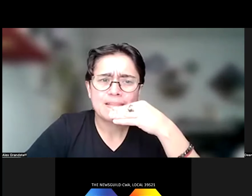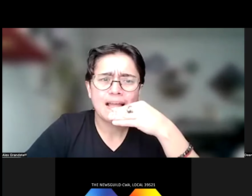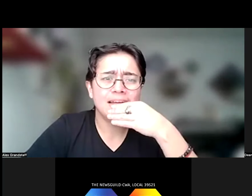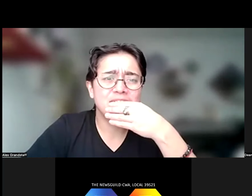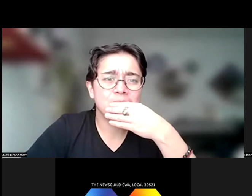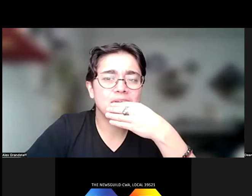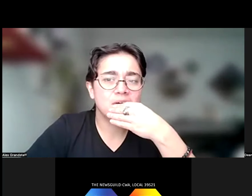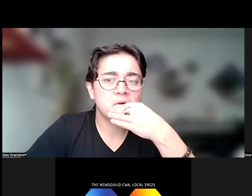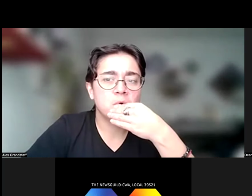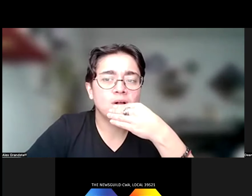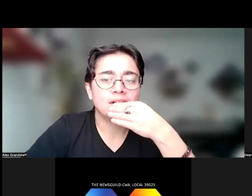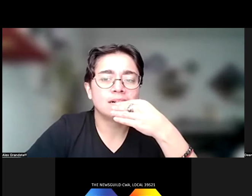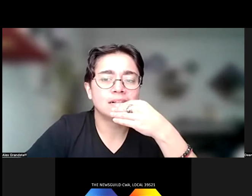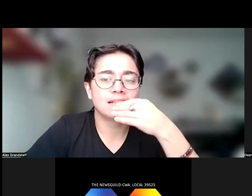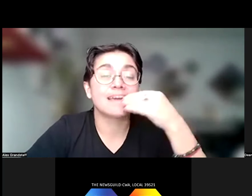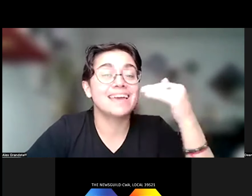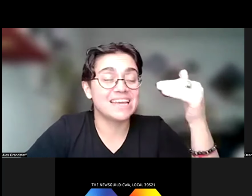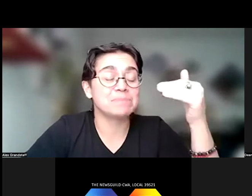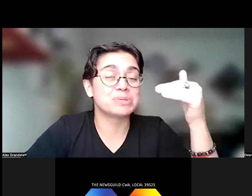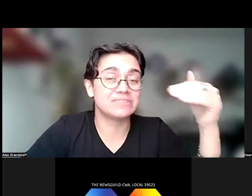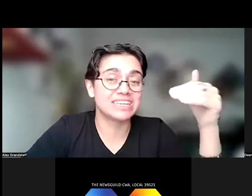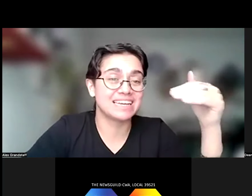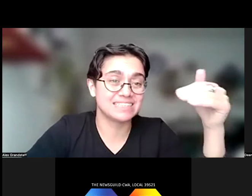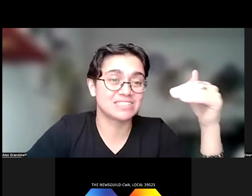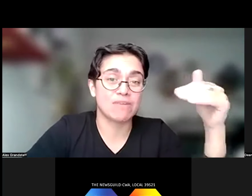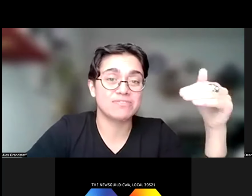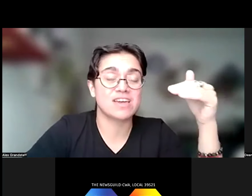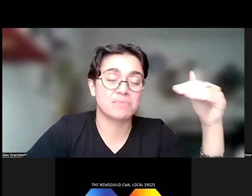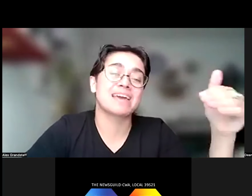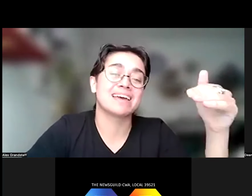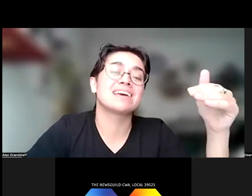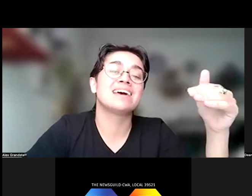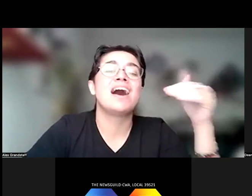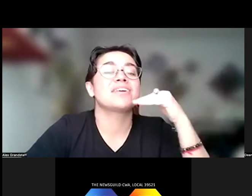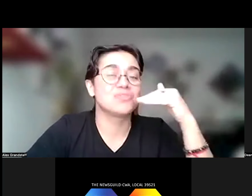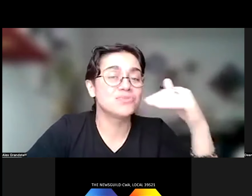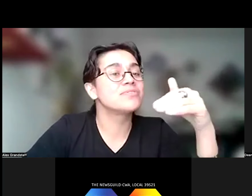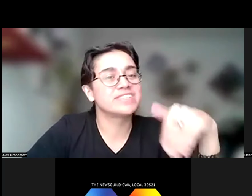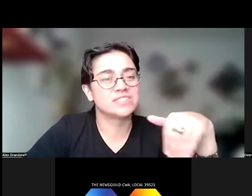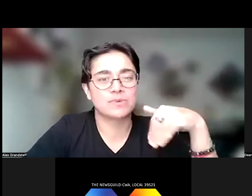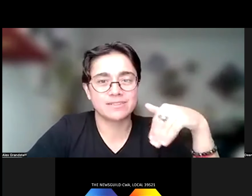stop and say that you do not know the answer right now but you want to answer it. Maybe you